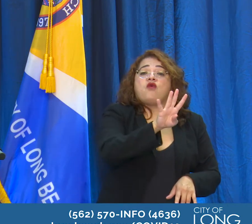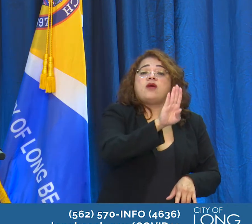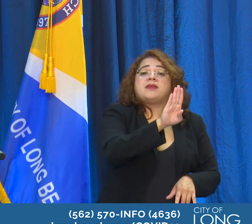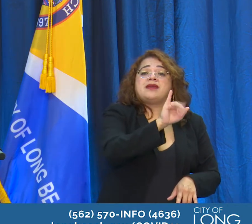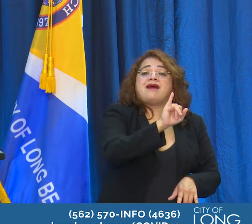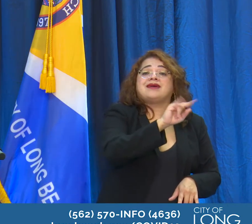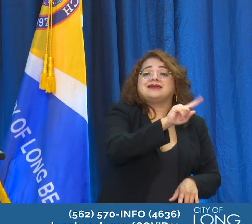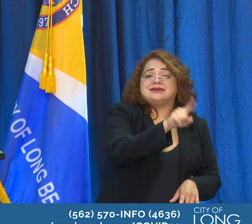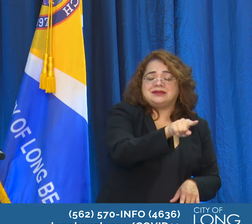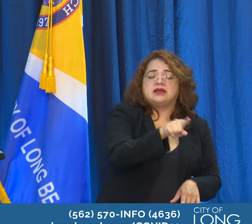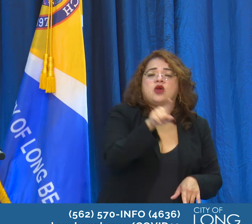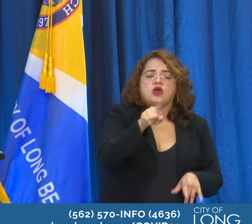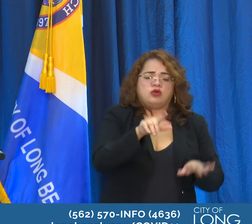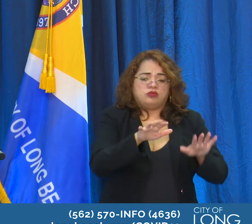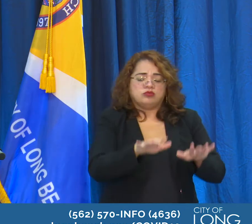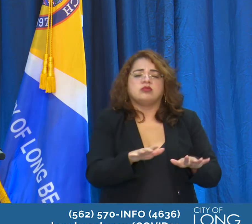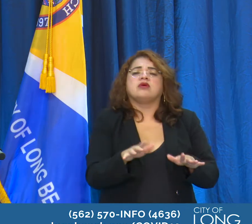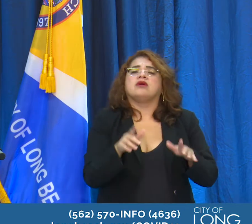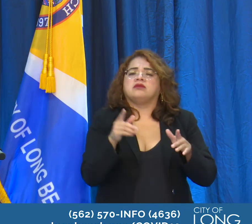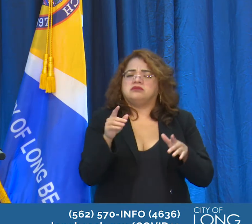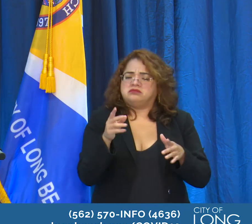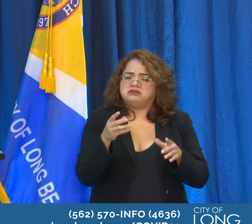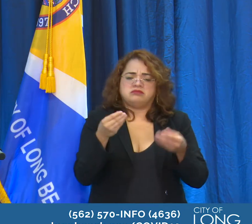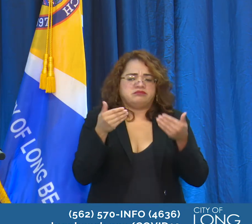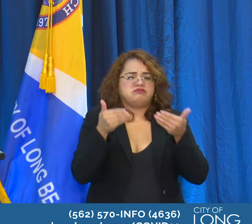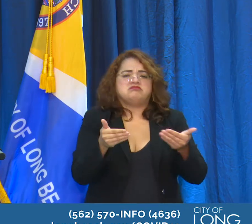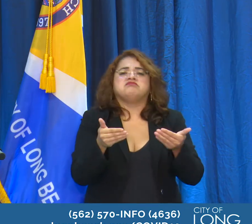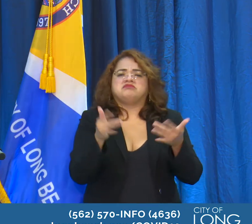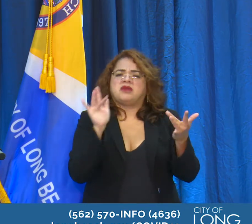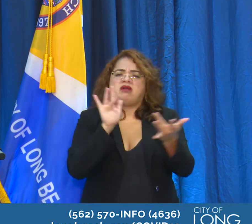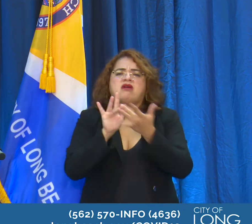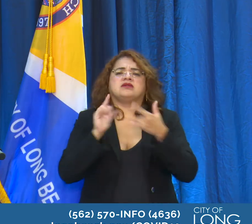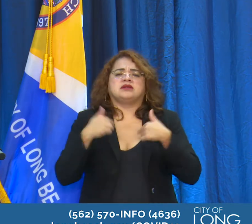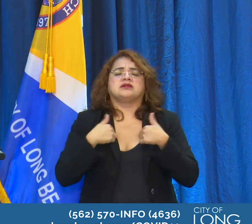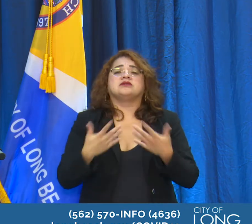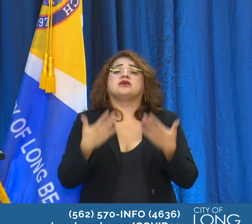to get you that information. And we want to thank all of our California agency partners, the governors' office, the